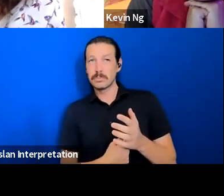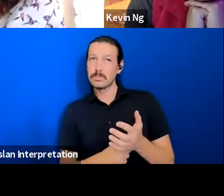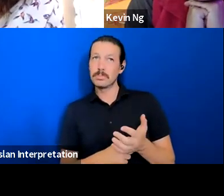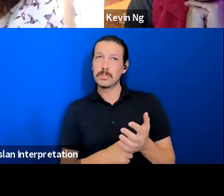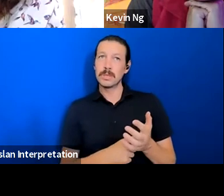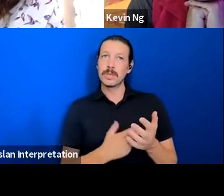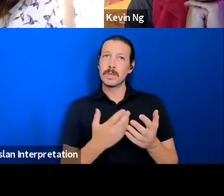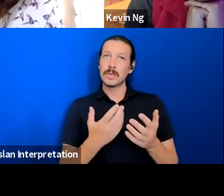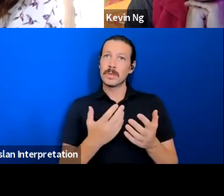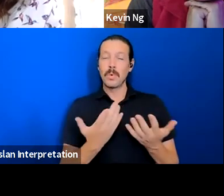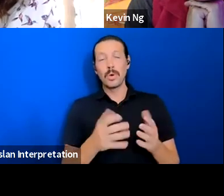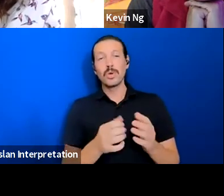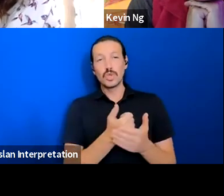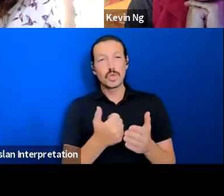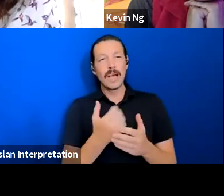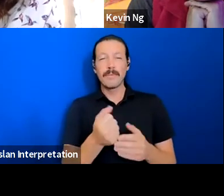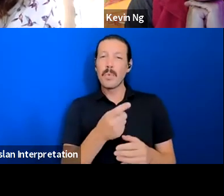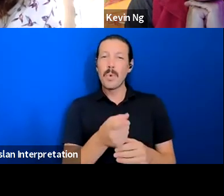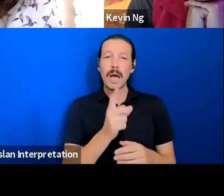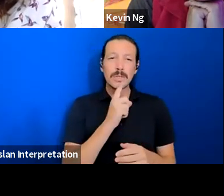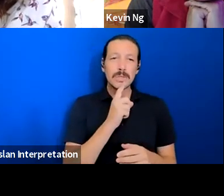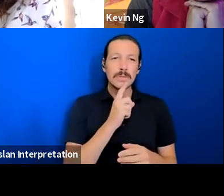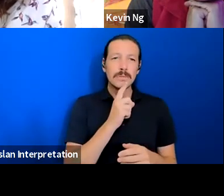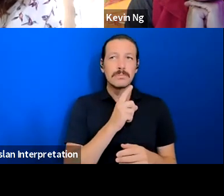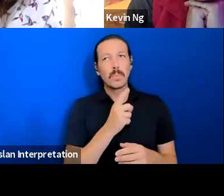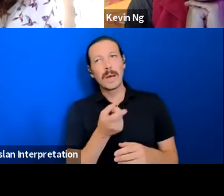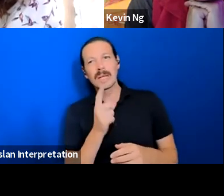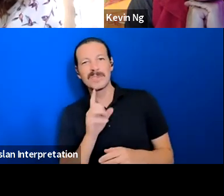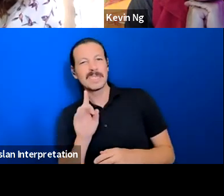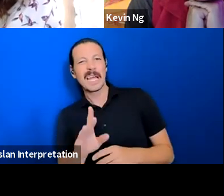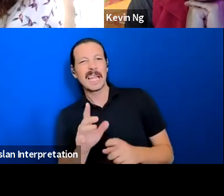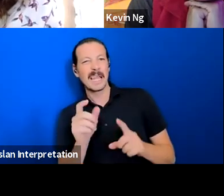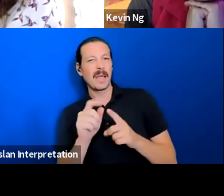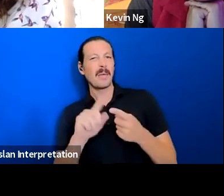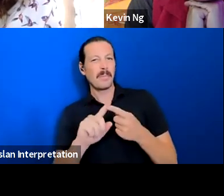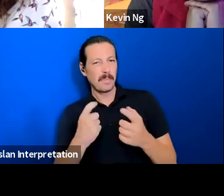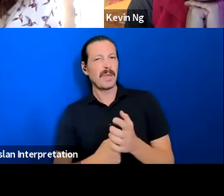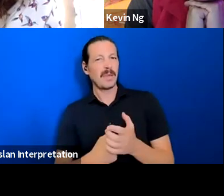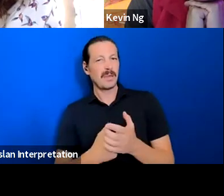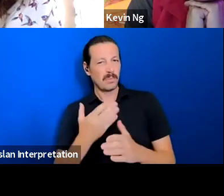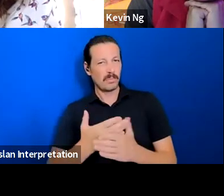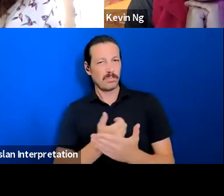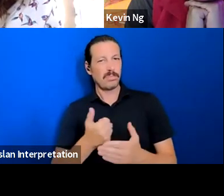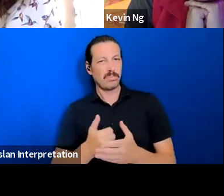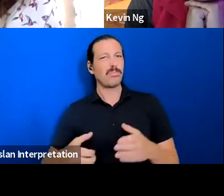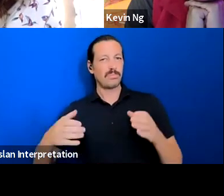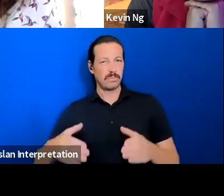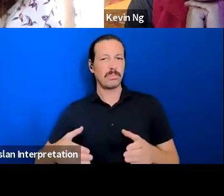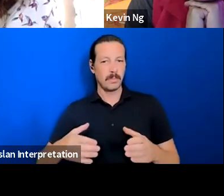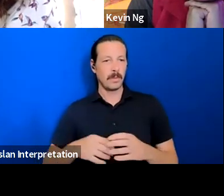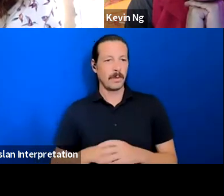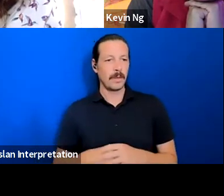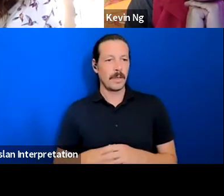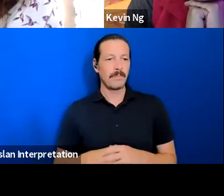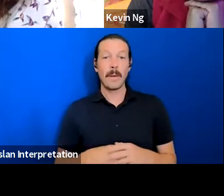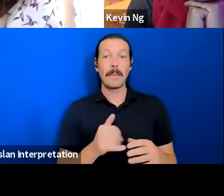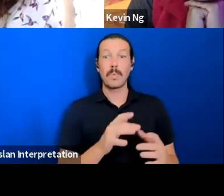working with and that will be have contacted 200 plus to get those 100 peers, so we do have to have